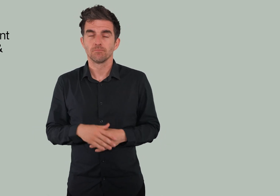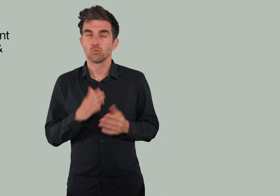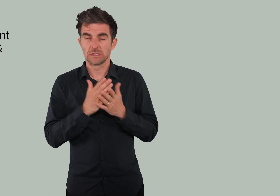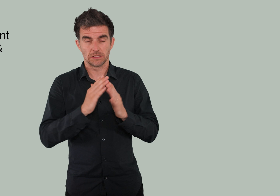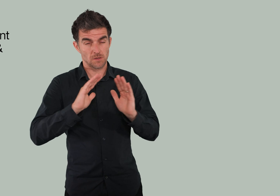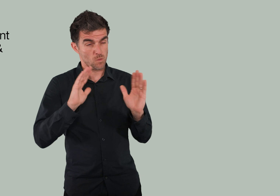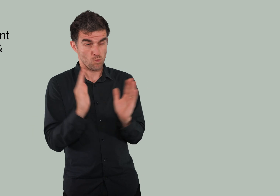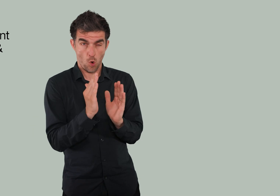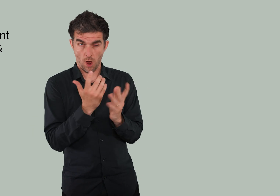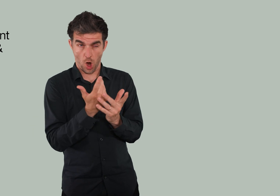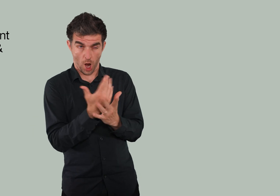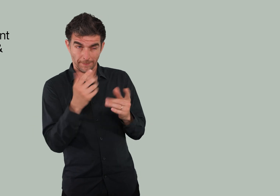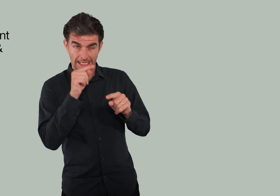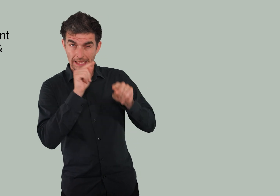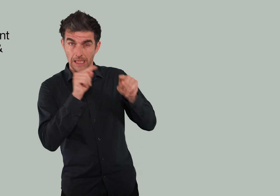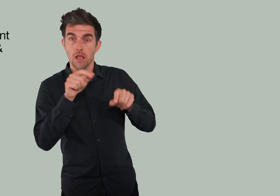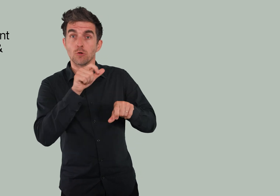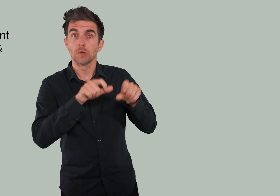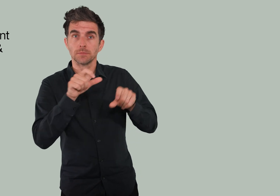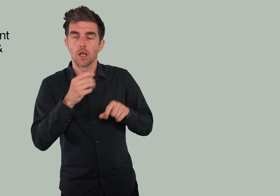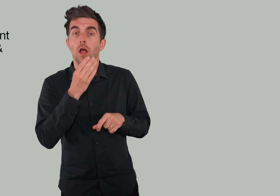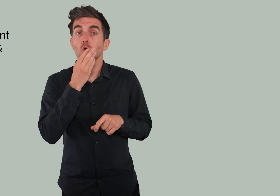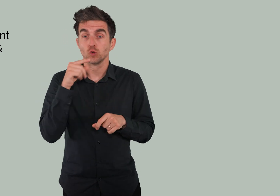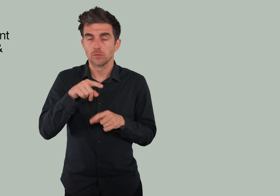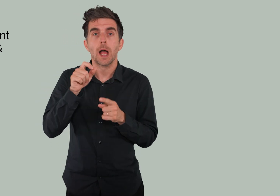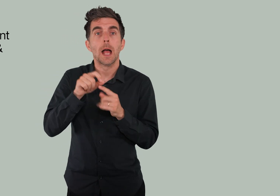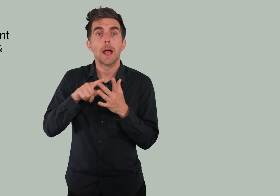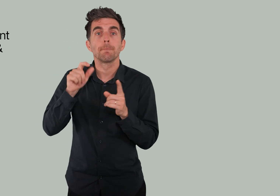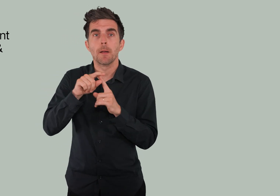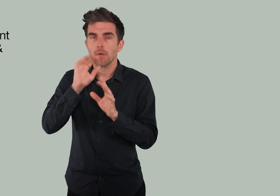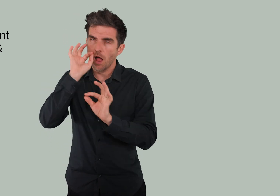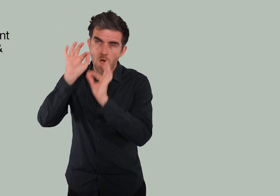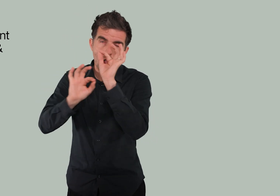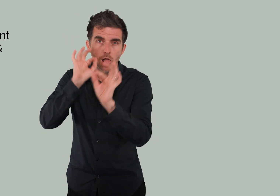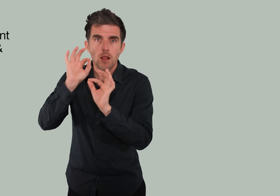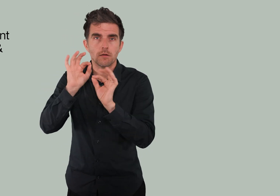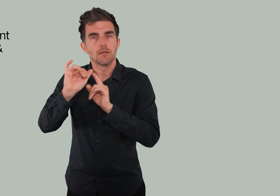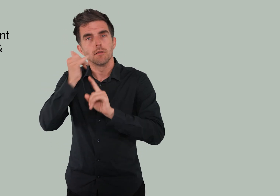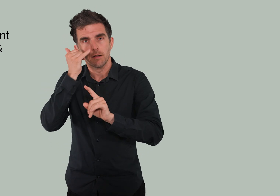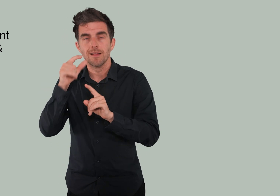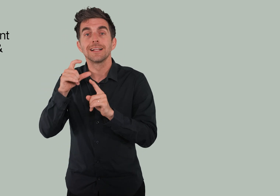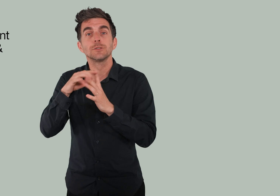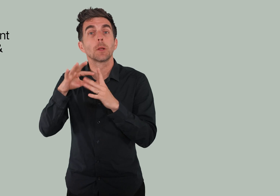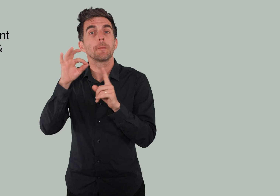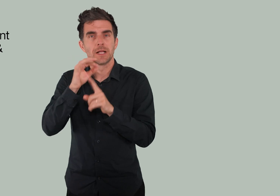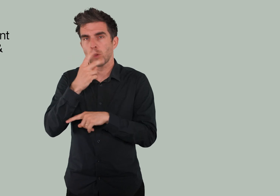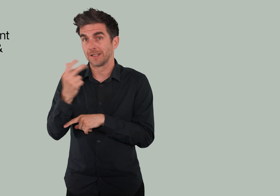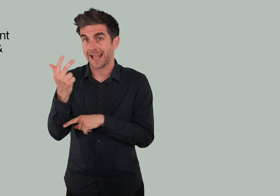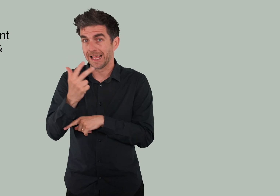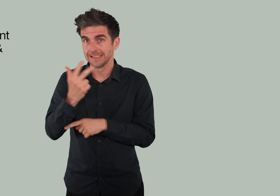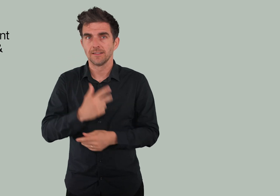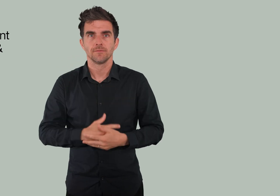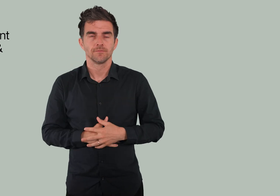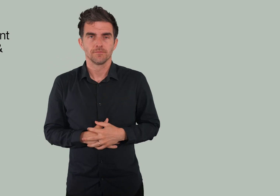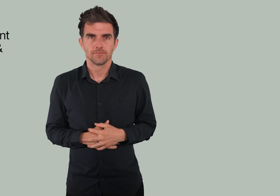A small number of customers use the PIP enquiry line (DWP, 2018).